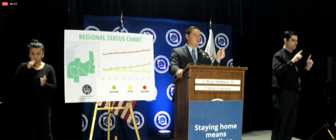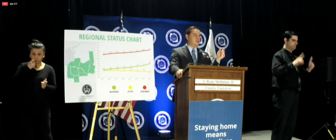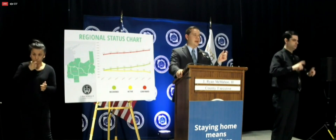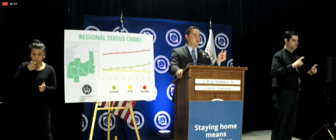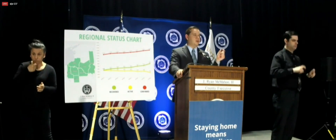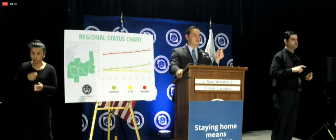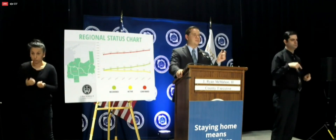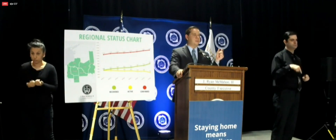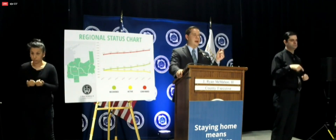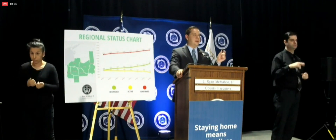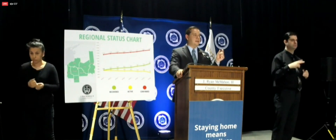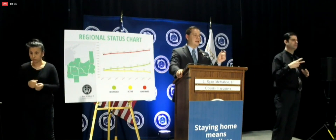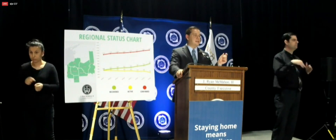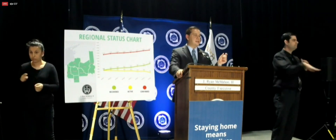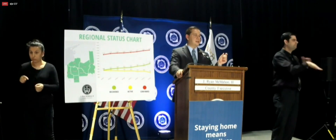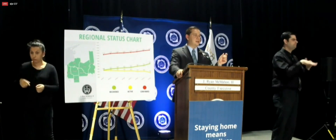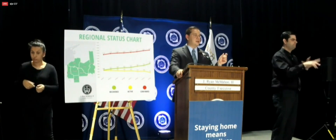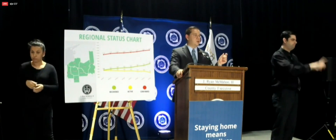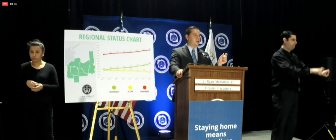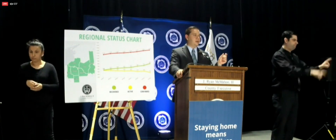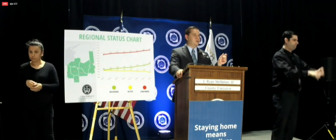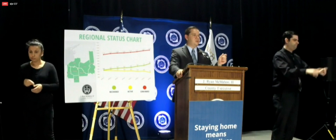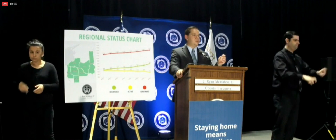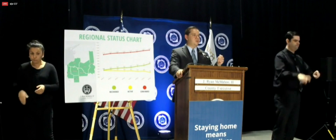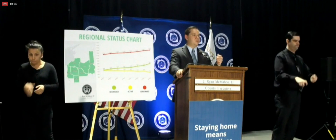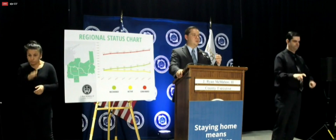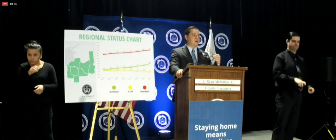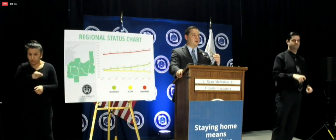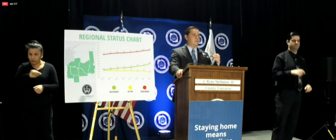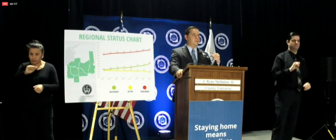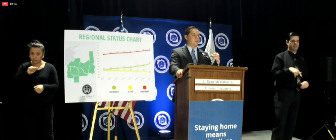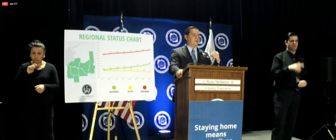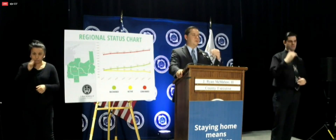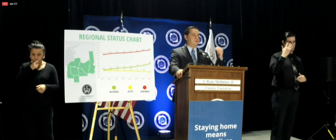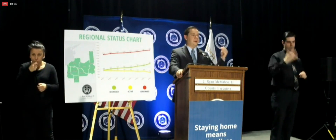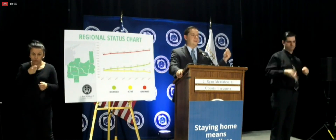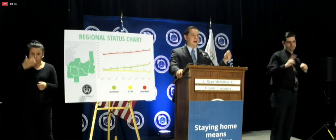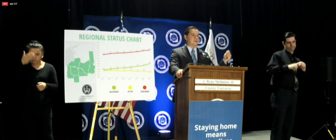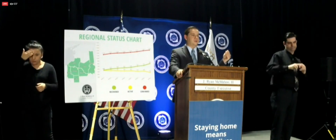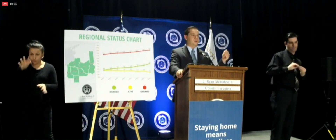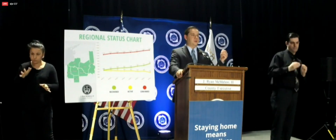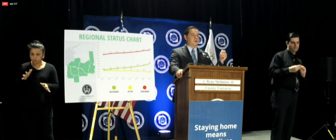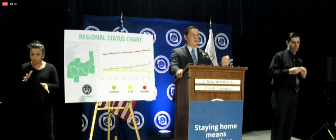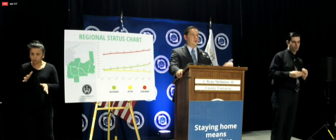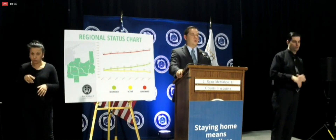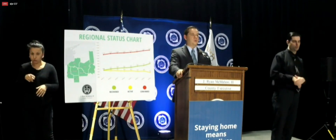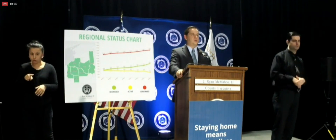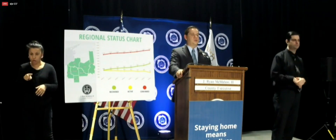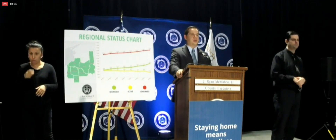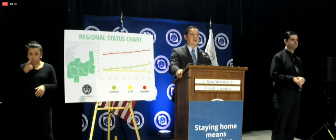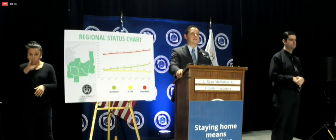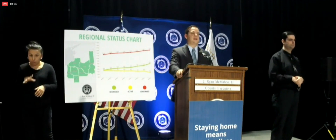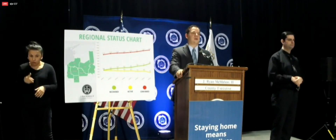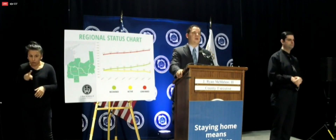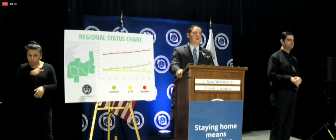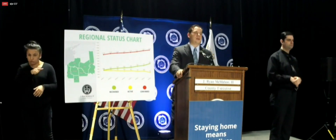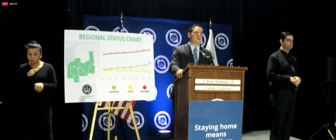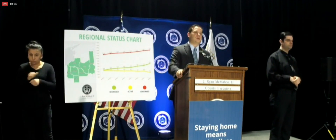RELATED TO PRO ACTIVE TESTING, AND WE HAVE SEEN STANDARD SYMPTOMATIC TESTING RELATED TO